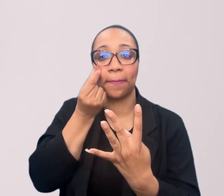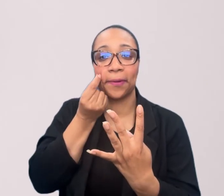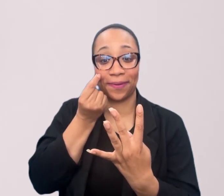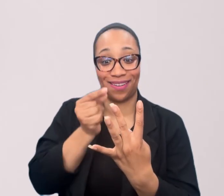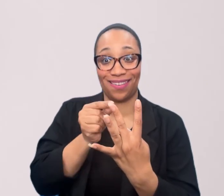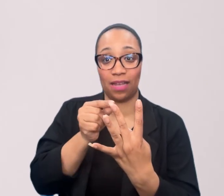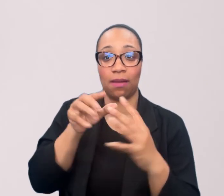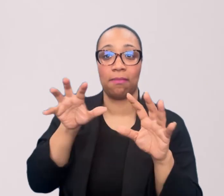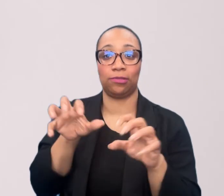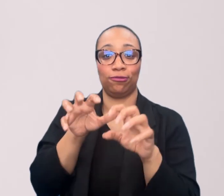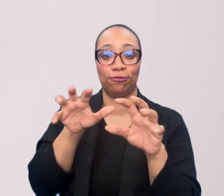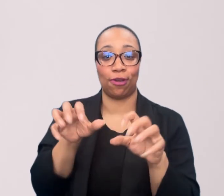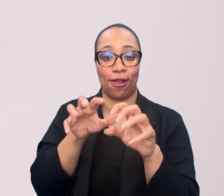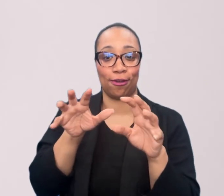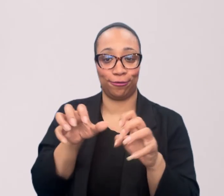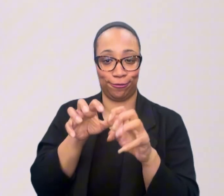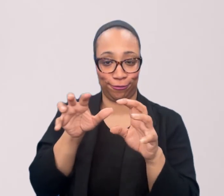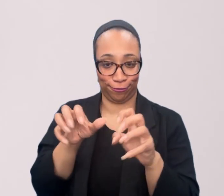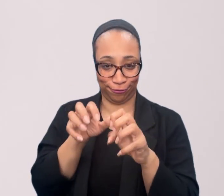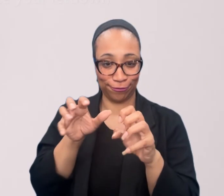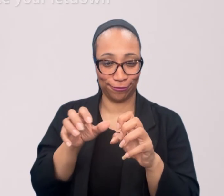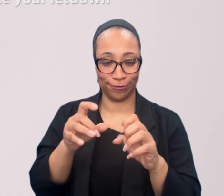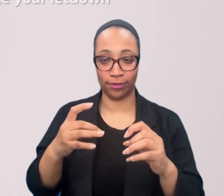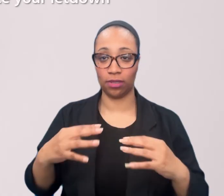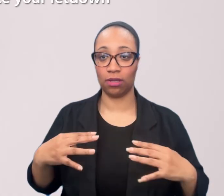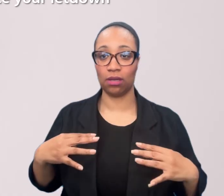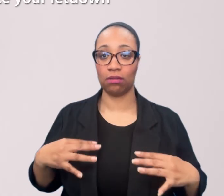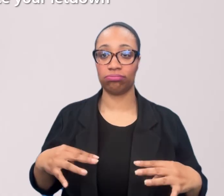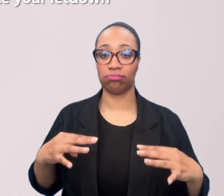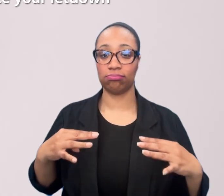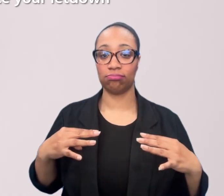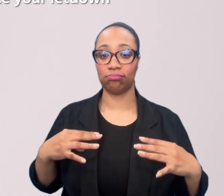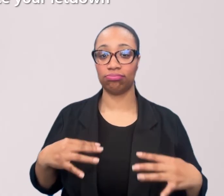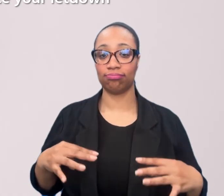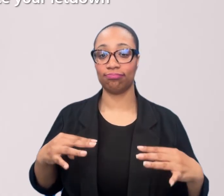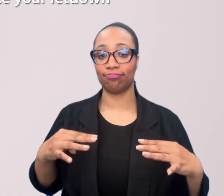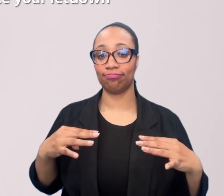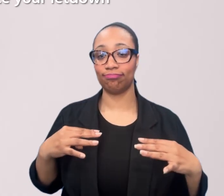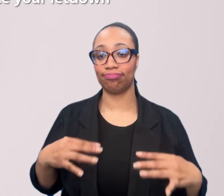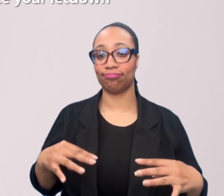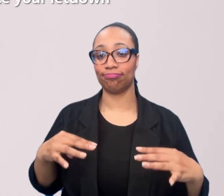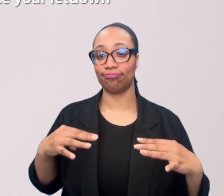massage mode is very typical to a massage mode on any other pump you might see where it has short